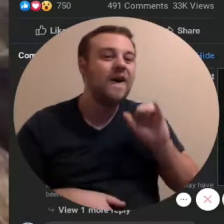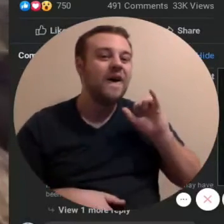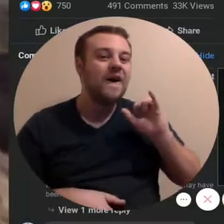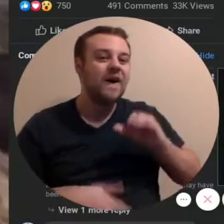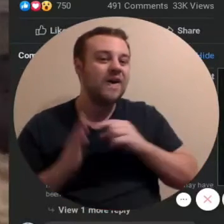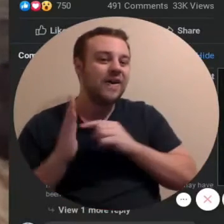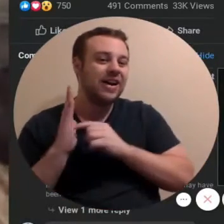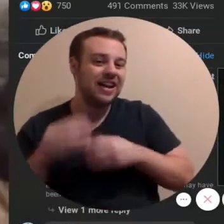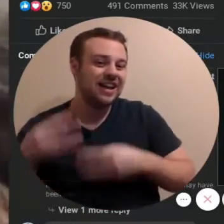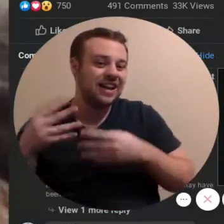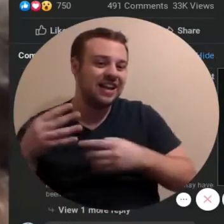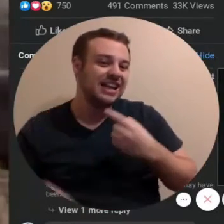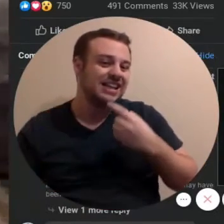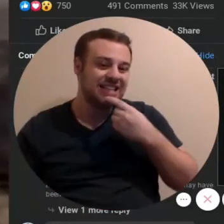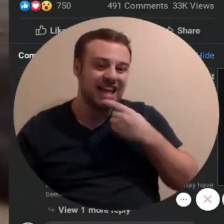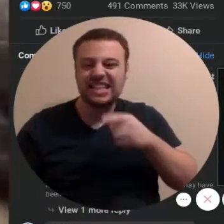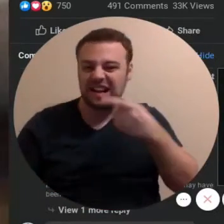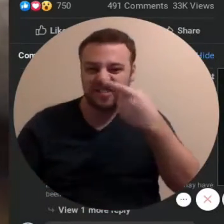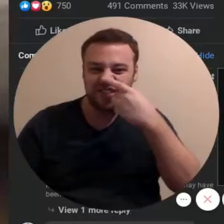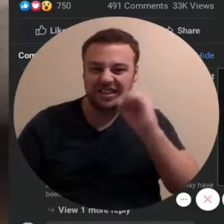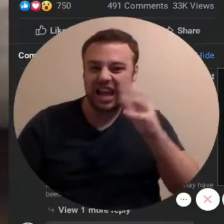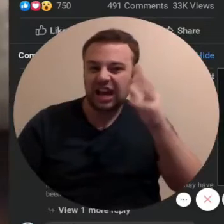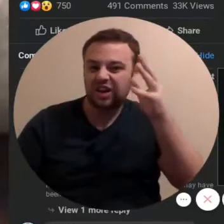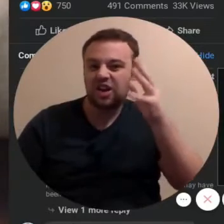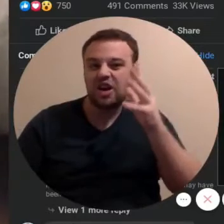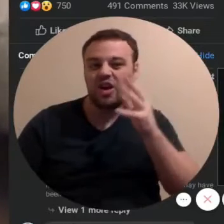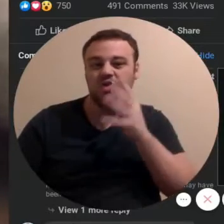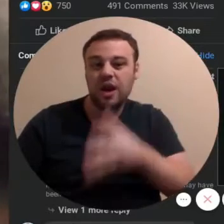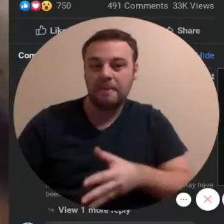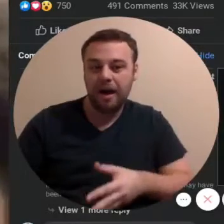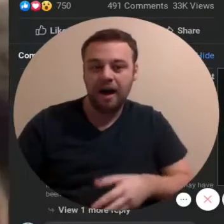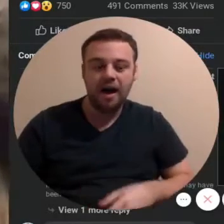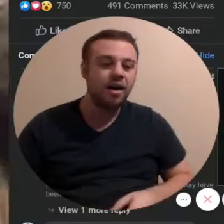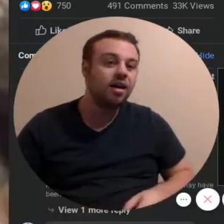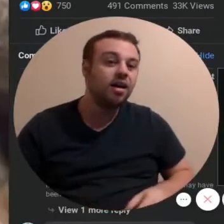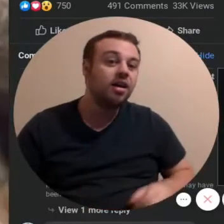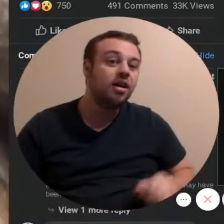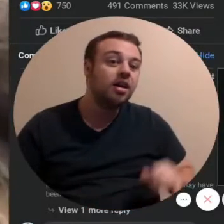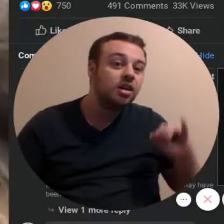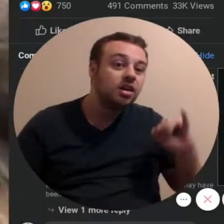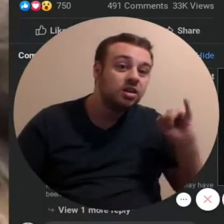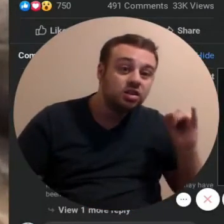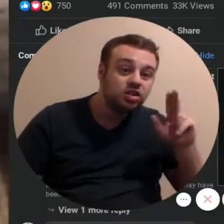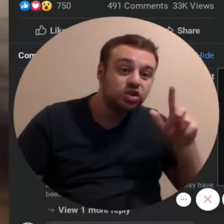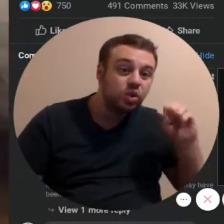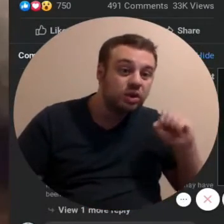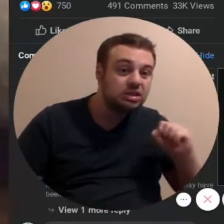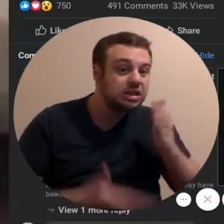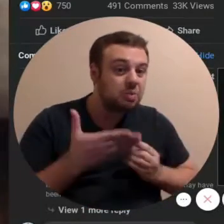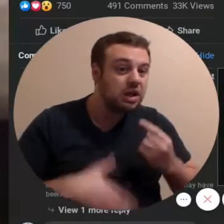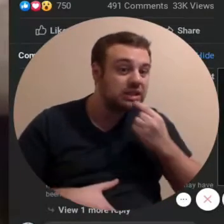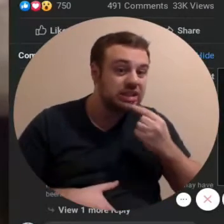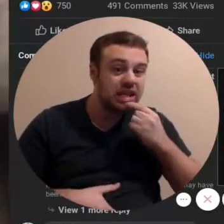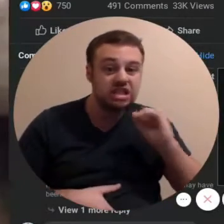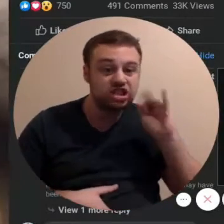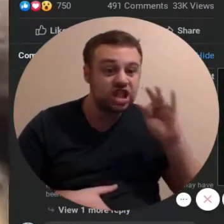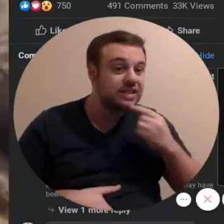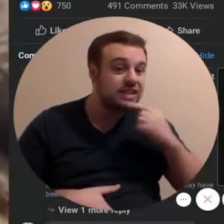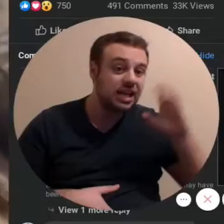Erica: You're getting a lot of shout outs here, Jules. Geoff says hi, and someone else wants to know how they can get in touch with you. You guys get in touch with me, and then I'll put